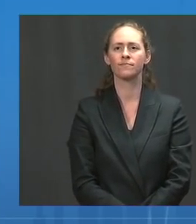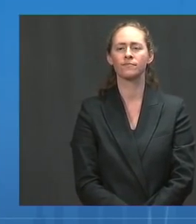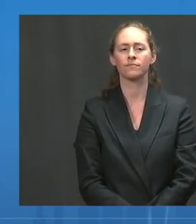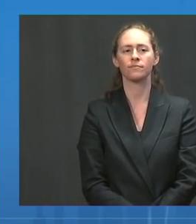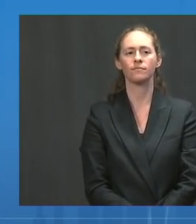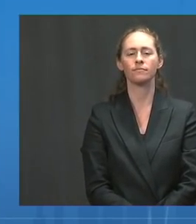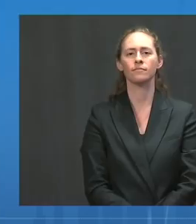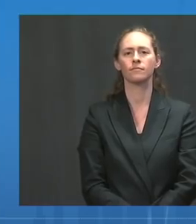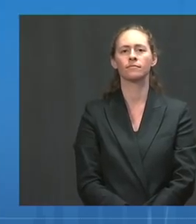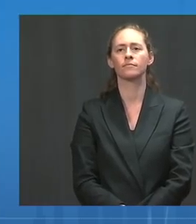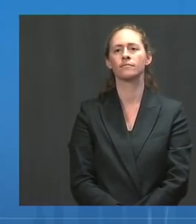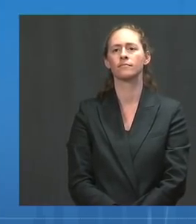Moderator: let's go to Tamara Keith at NPR.